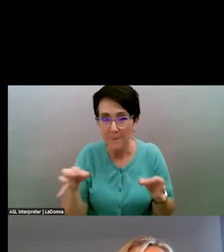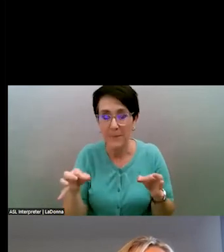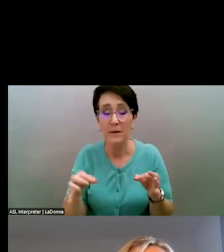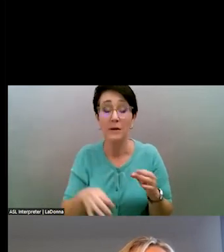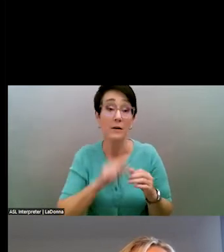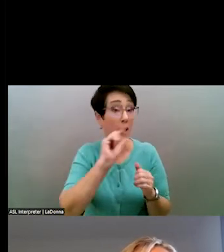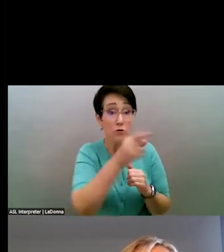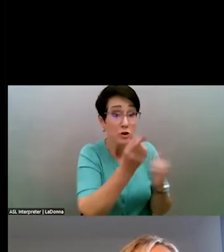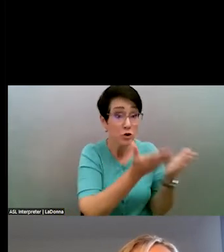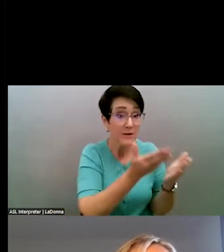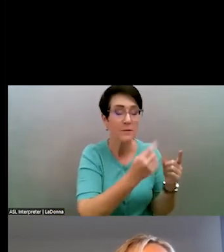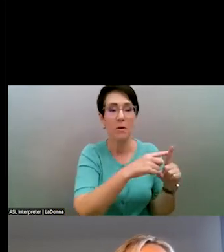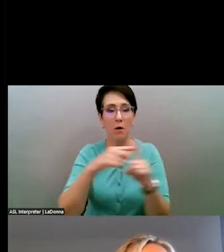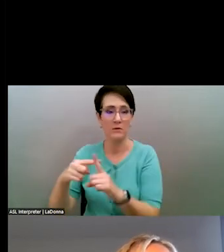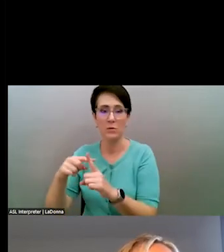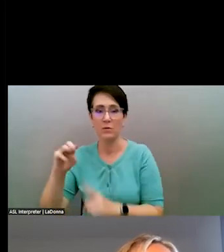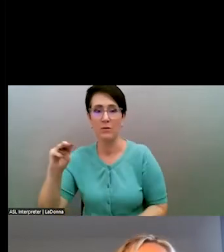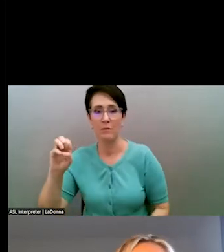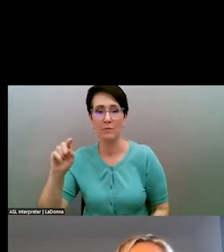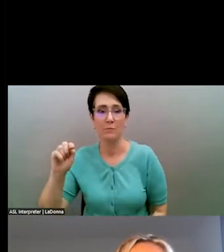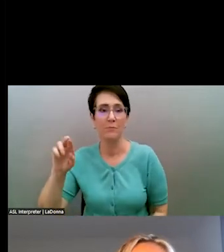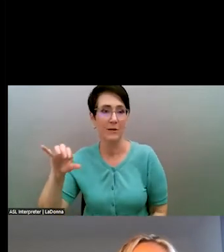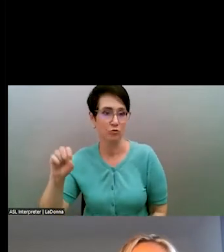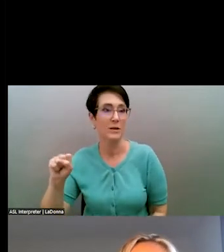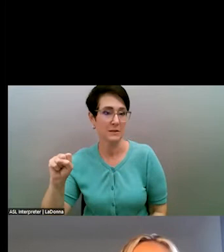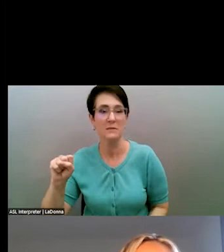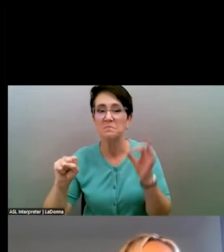IN BOTH IN KIND OF A POSITIVE FRAME, THOSE ARE SOME OF THE THOUGHTS I HAD WHEN LISTENING